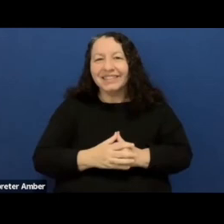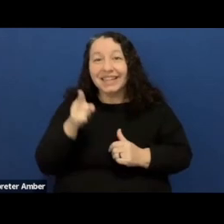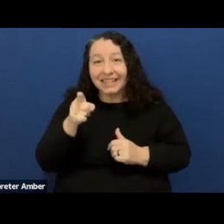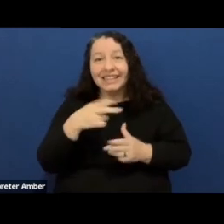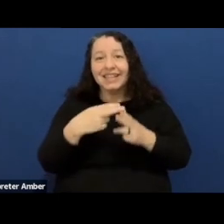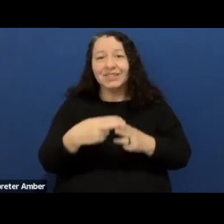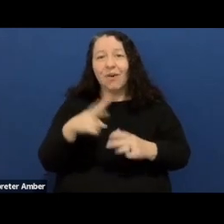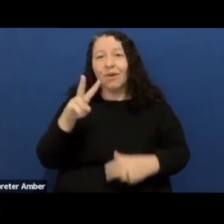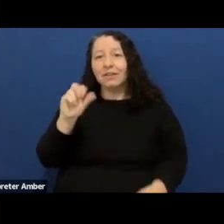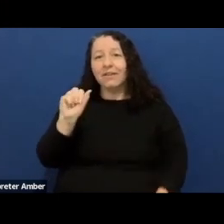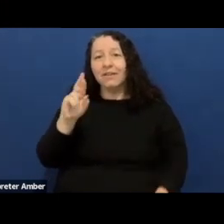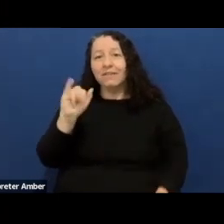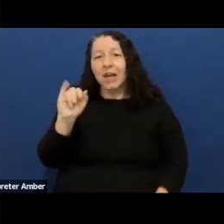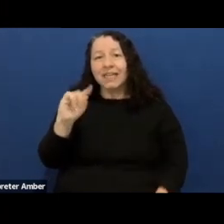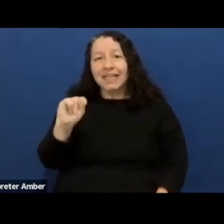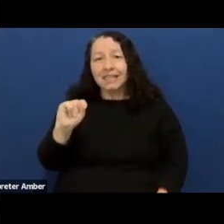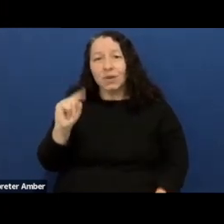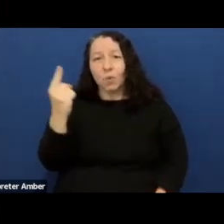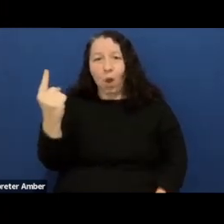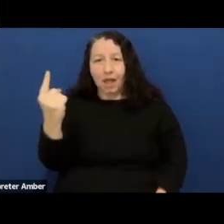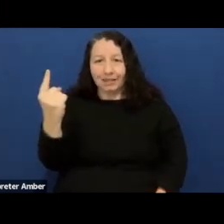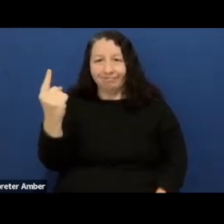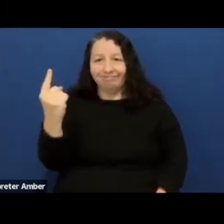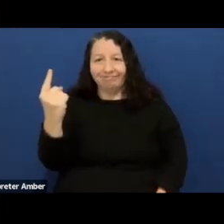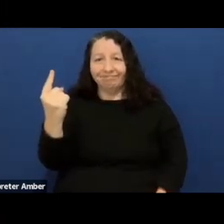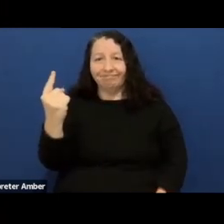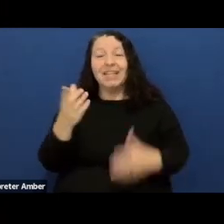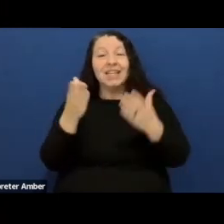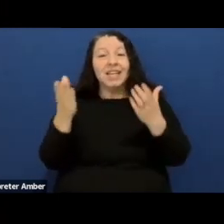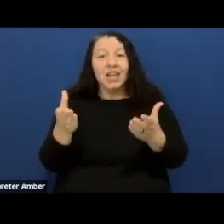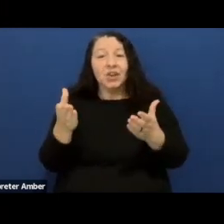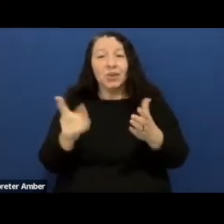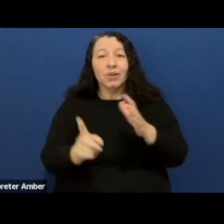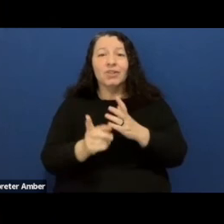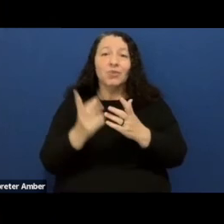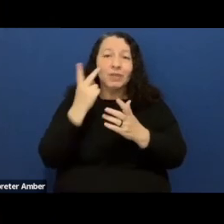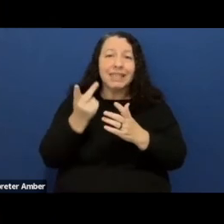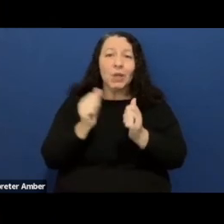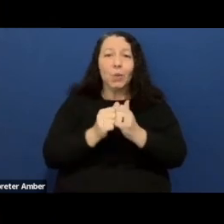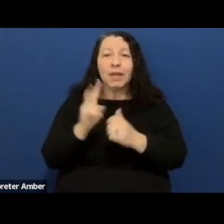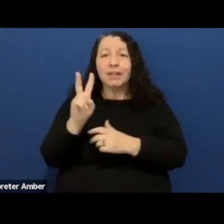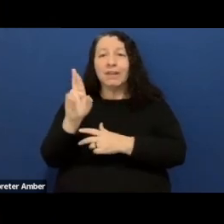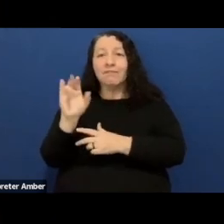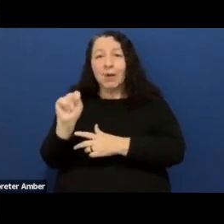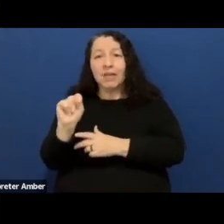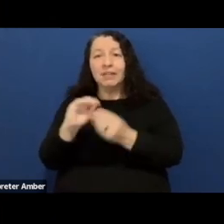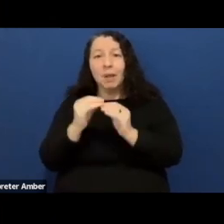that are also conceptual artworks. This piece is called Variant 1. Here it appears